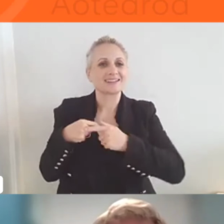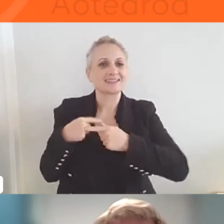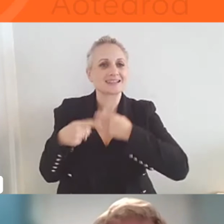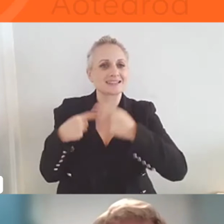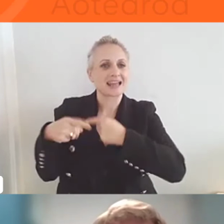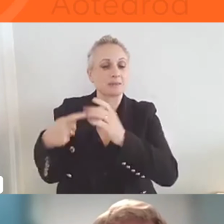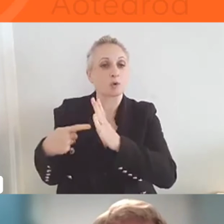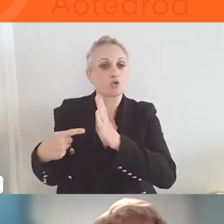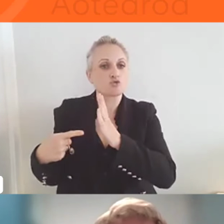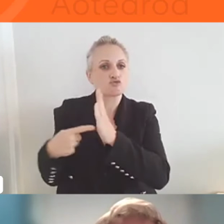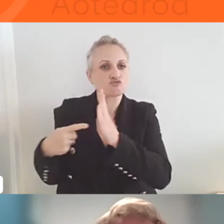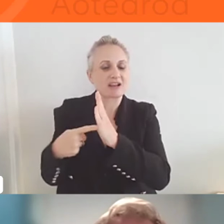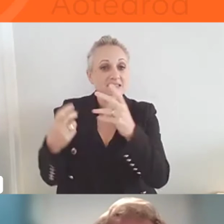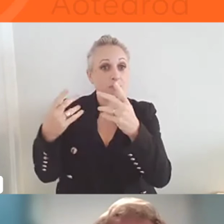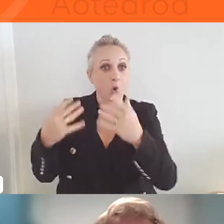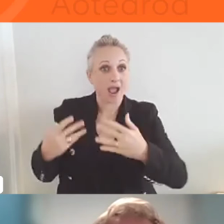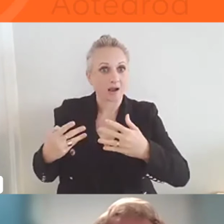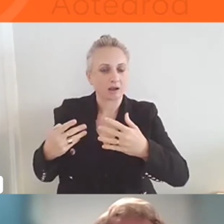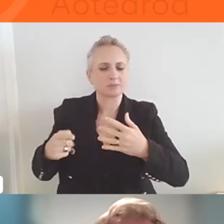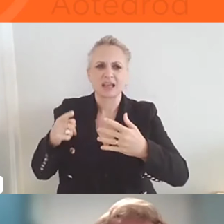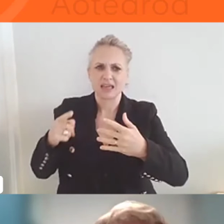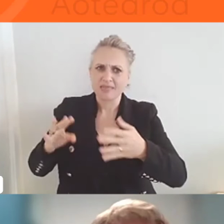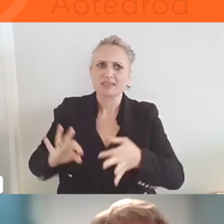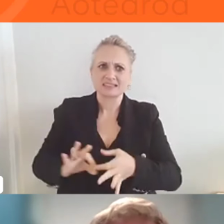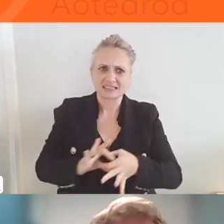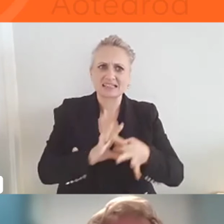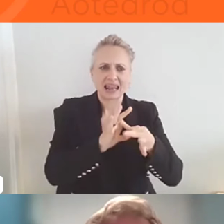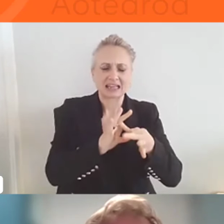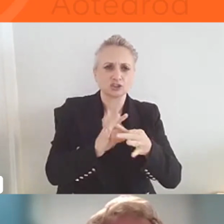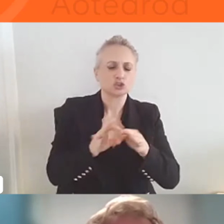For Universal Design. It's like an eclipse in terms of overlap,